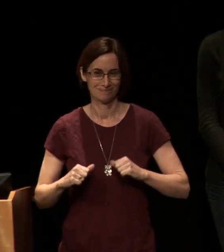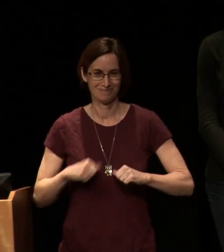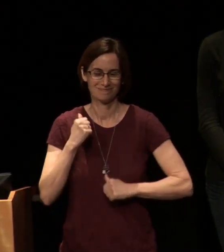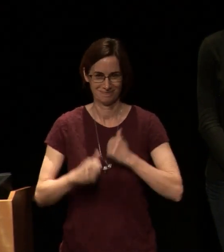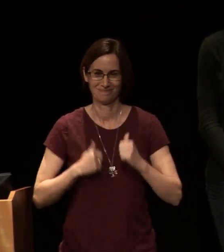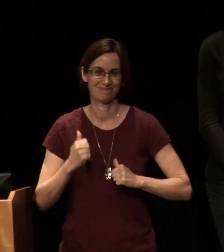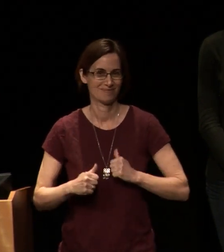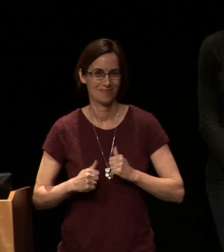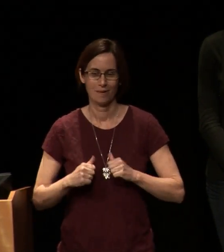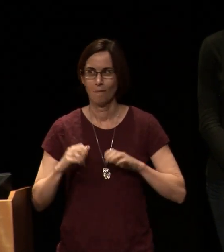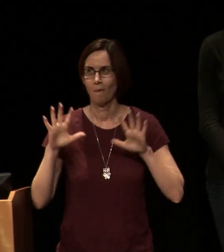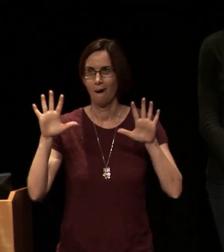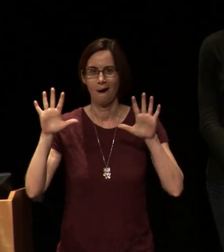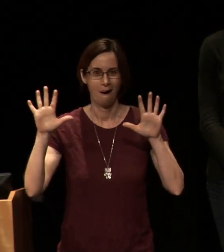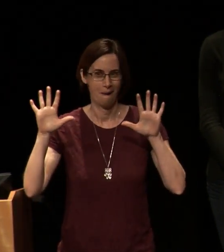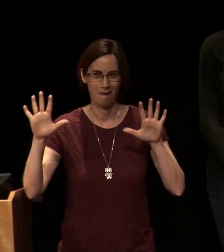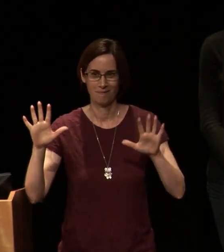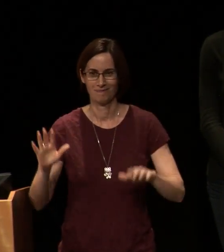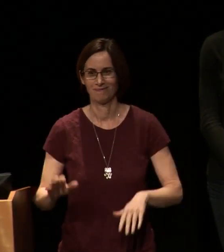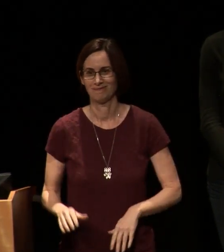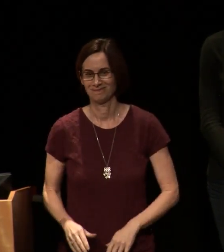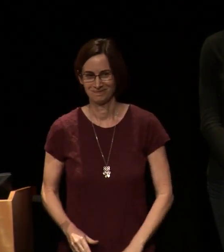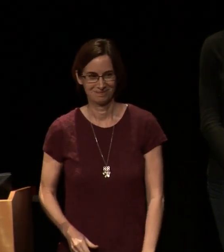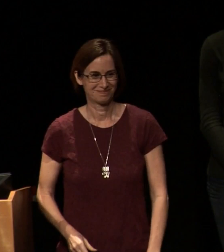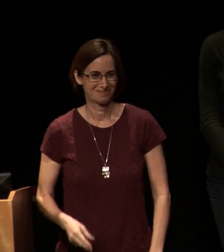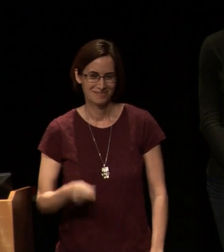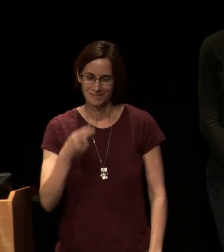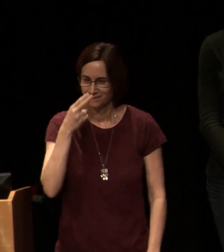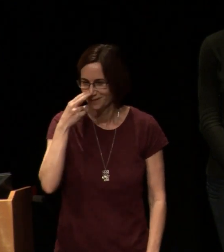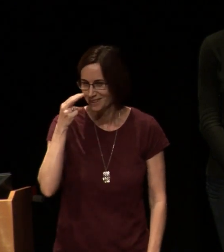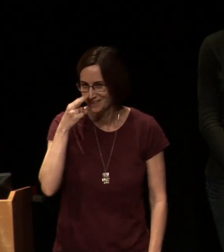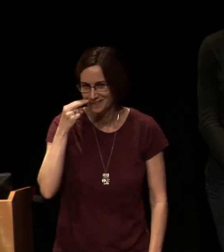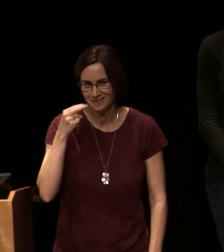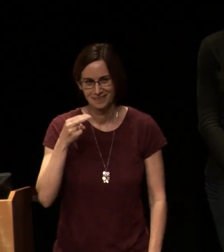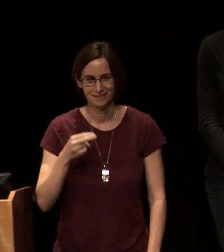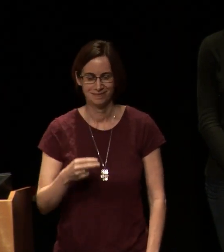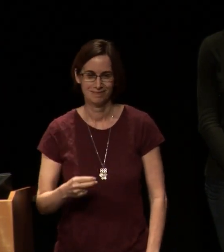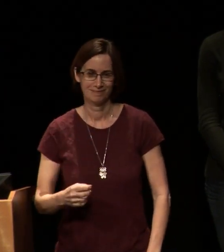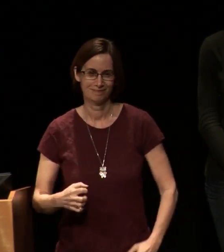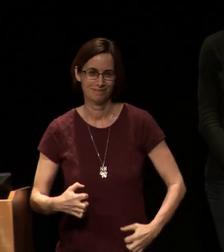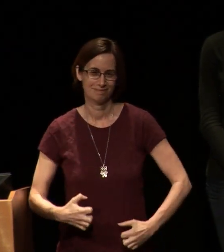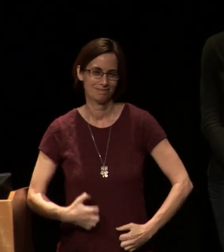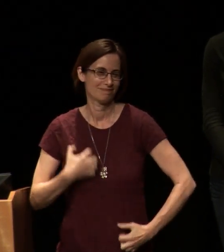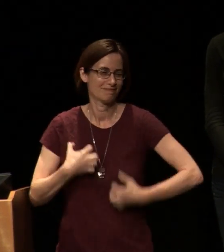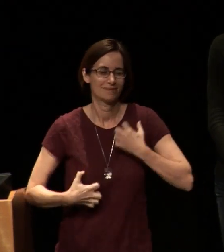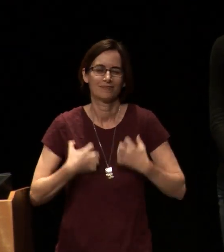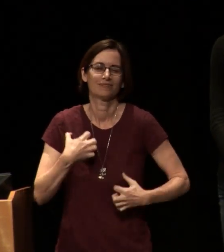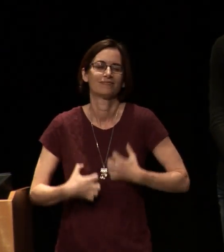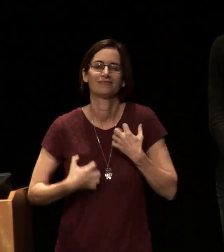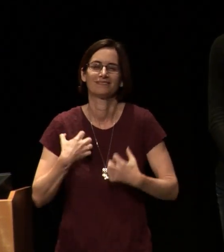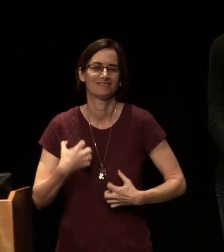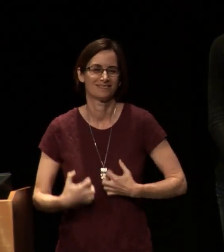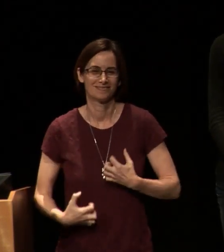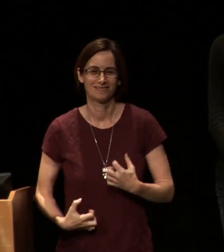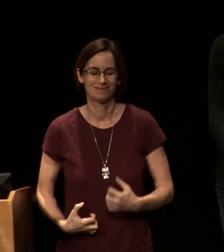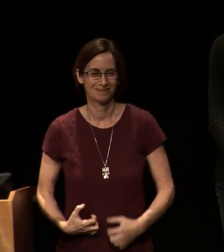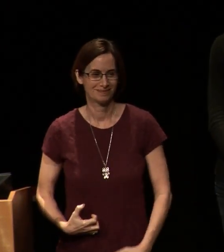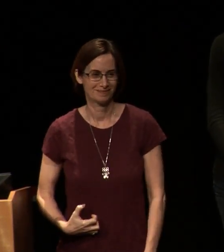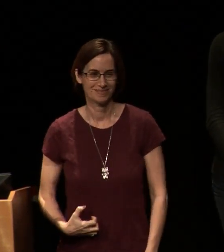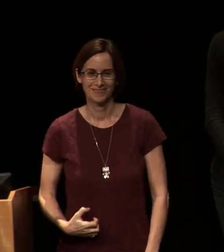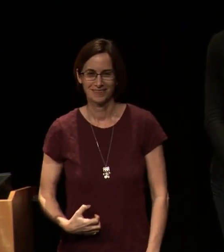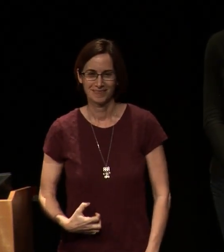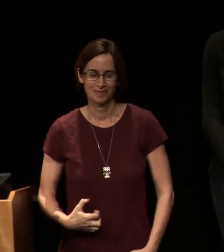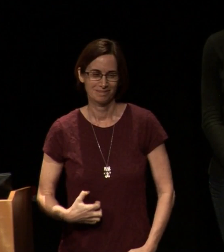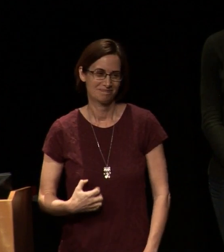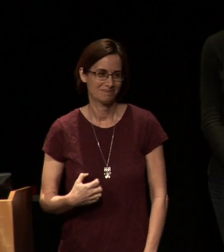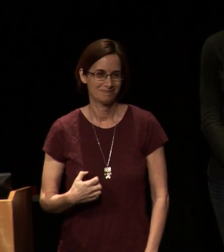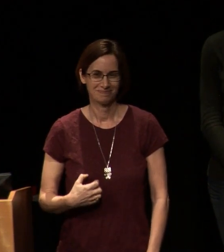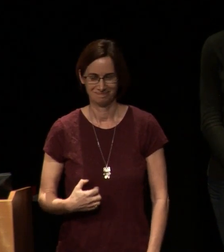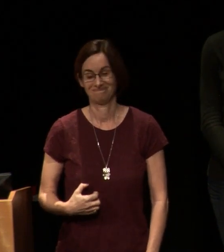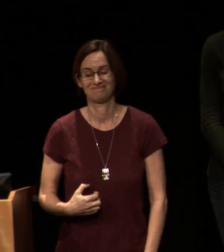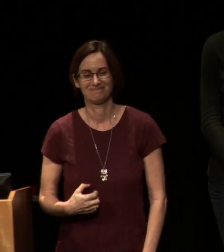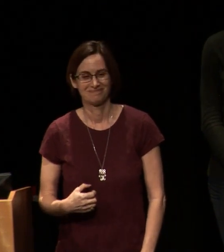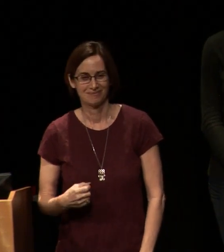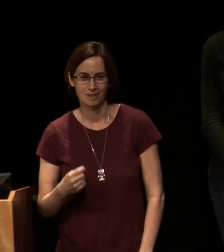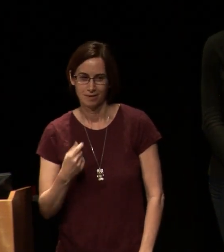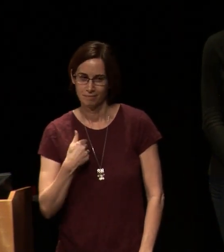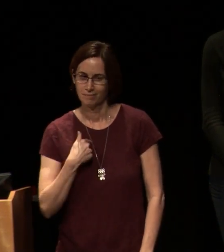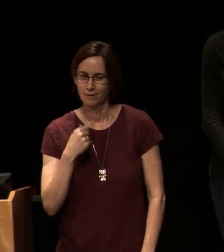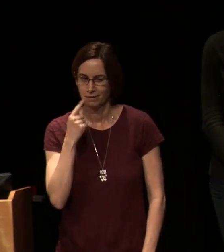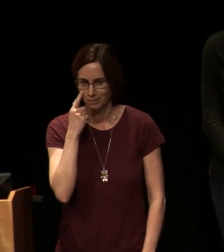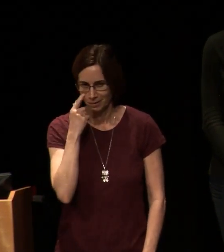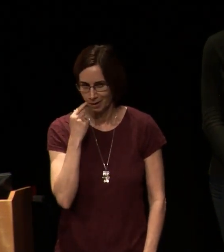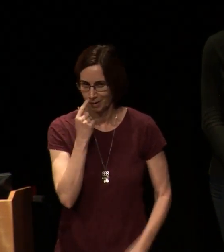performance was awesome; it was so funny and so entertaining and emotional.